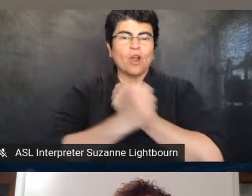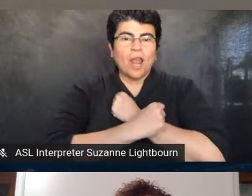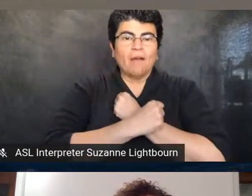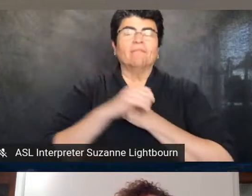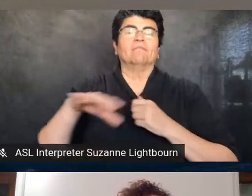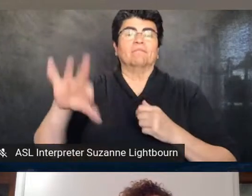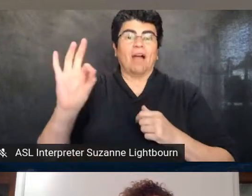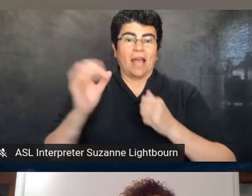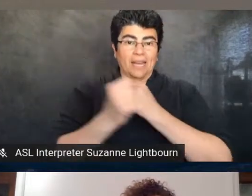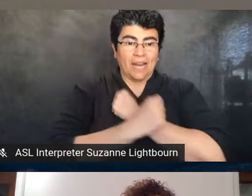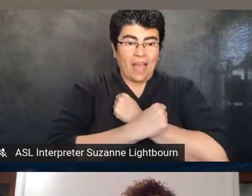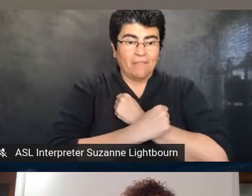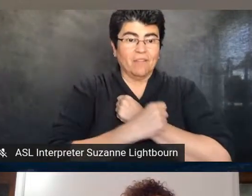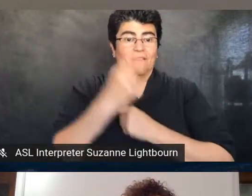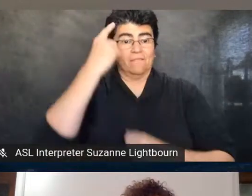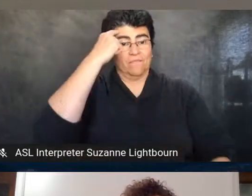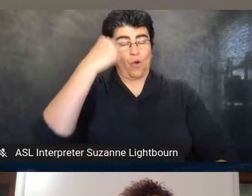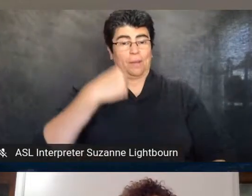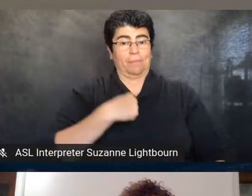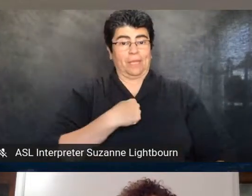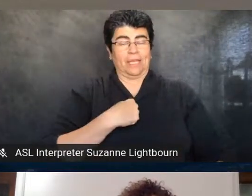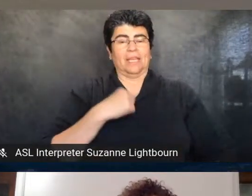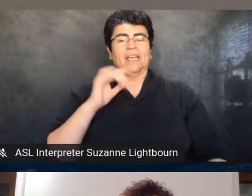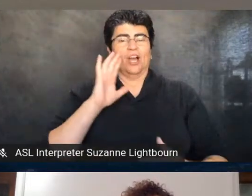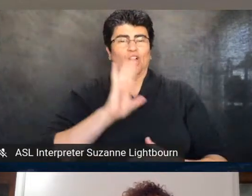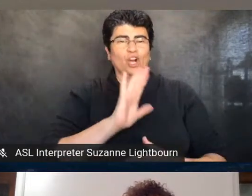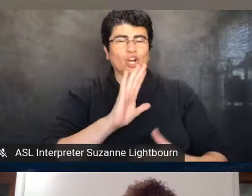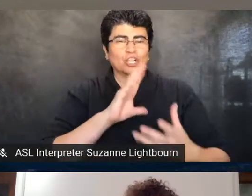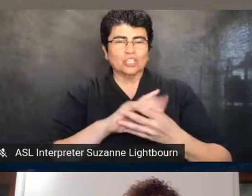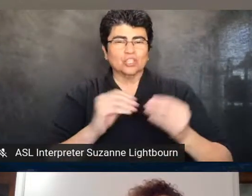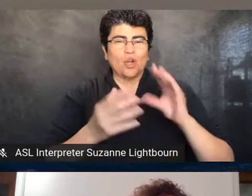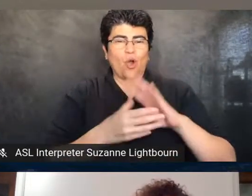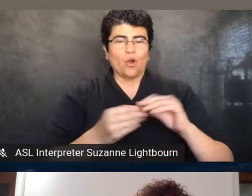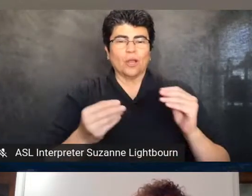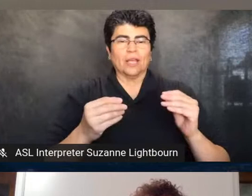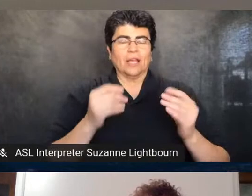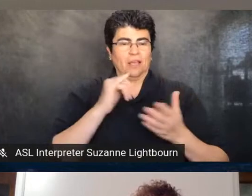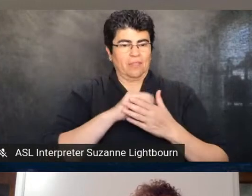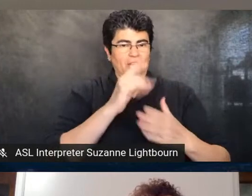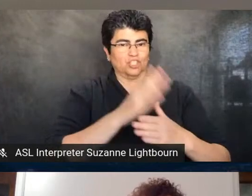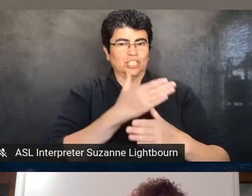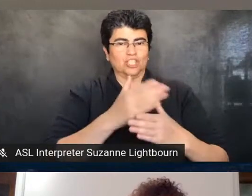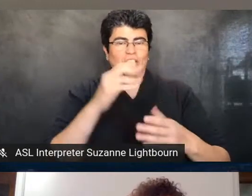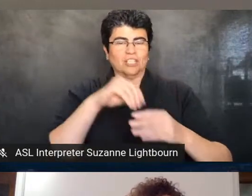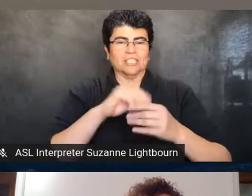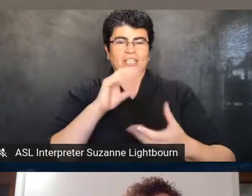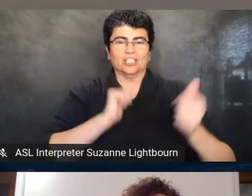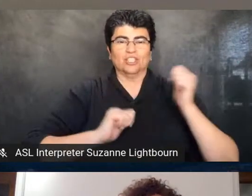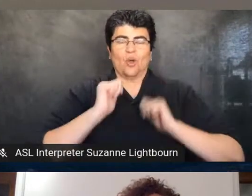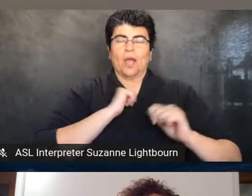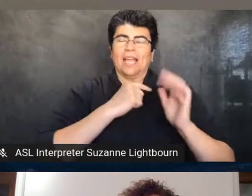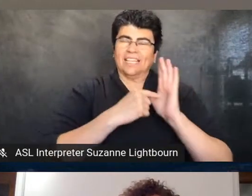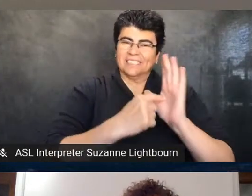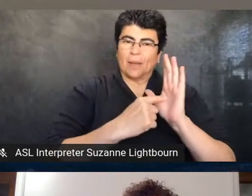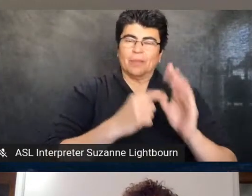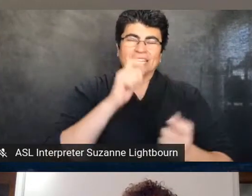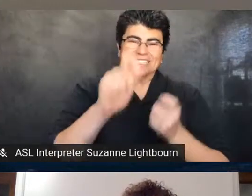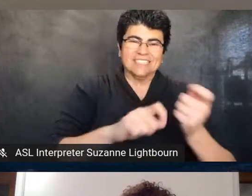so for me, her story that she shared on the show is an example of exactly the kind of story